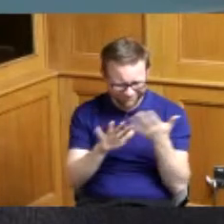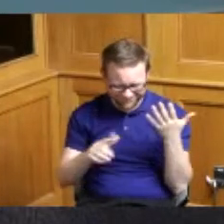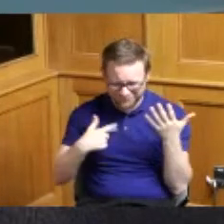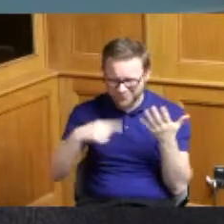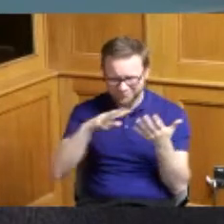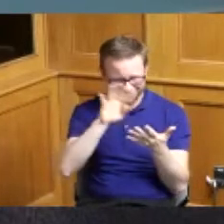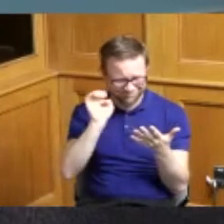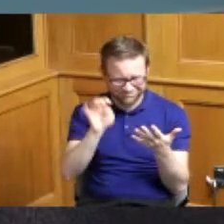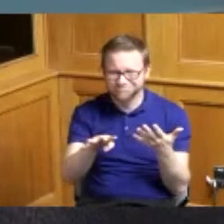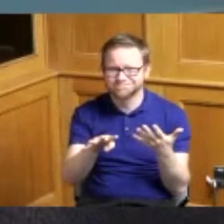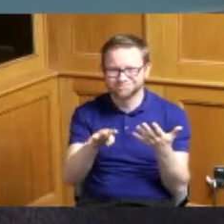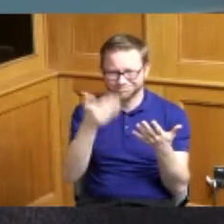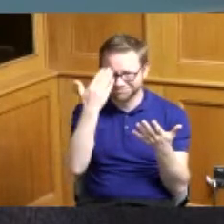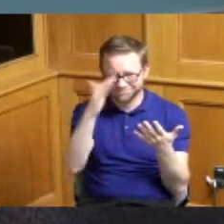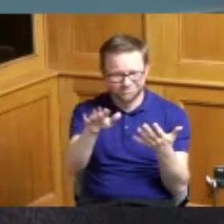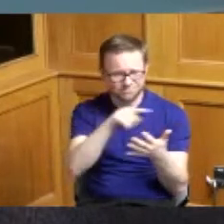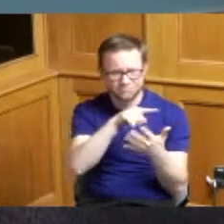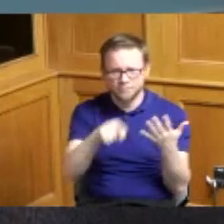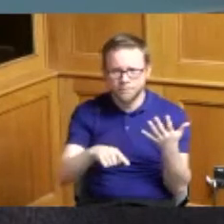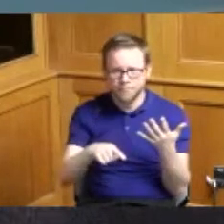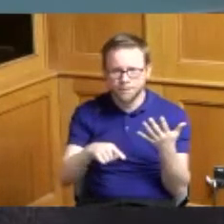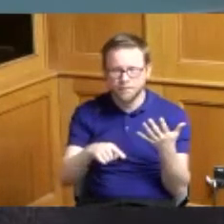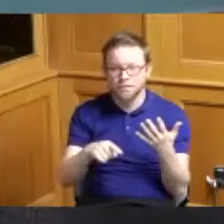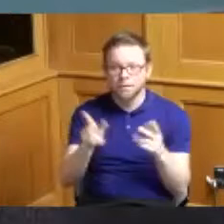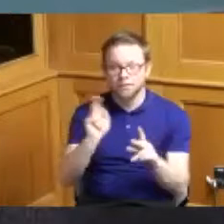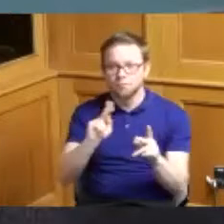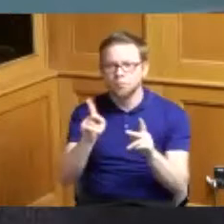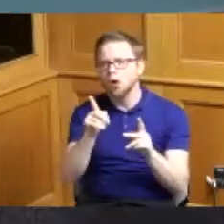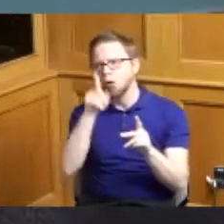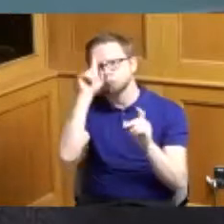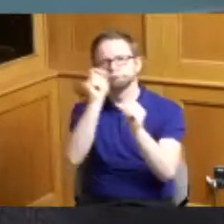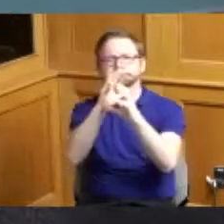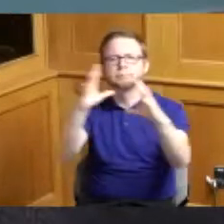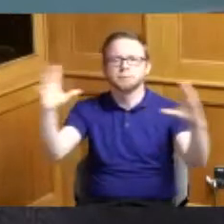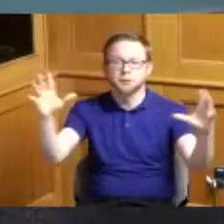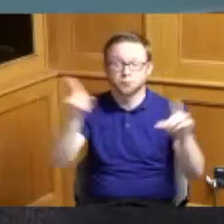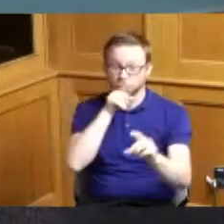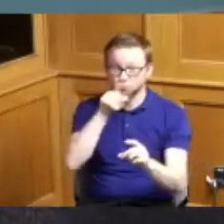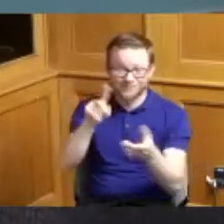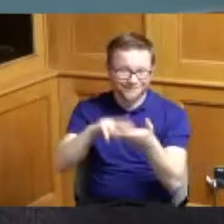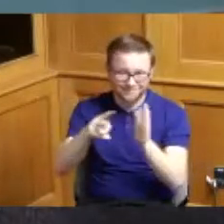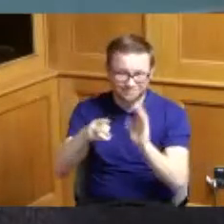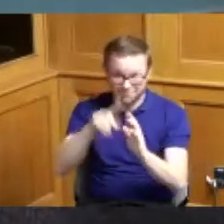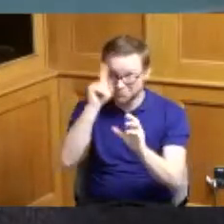I know people say you know the big picture and I think the big picture for us is when FIFA is gone